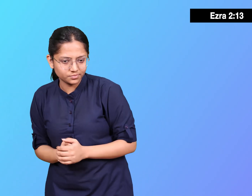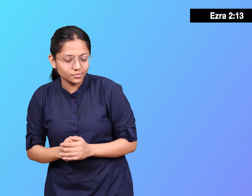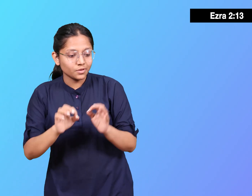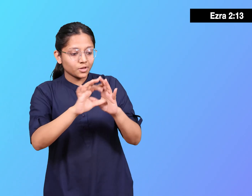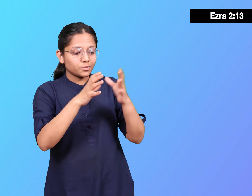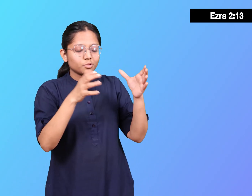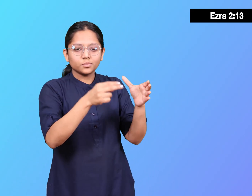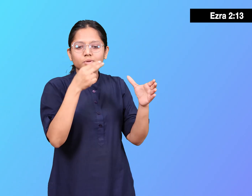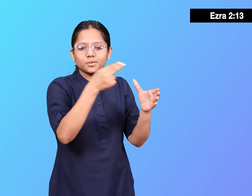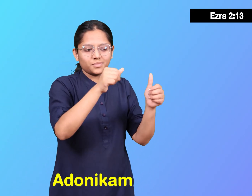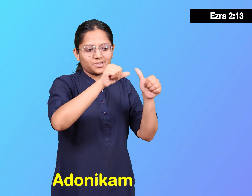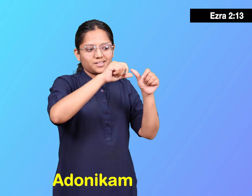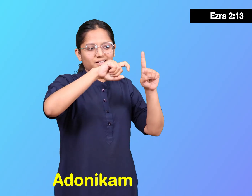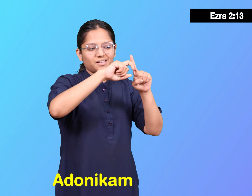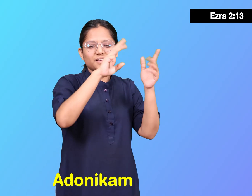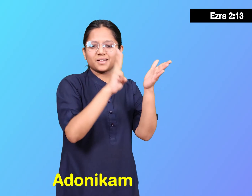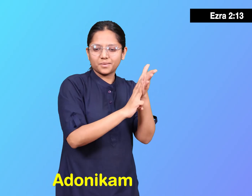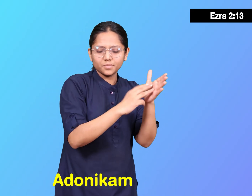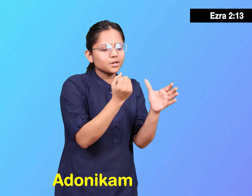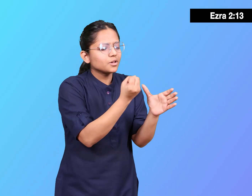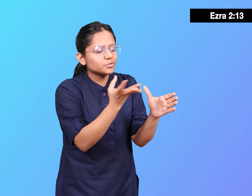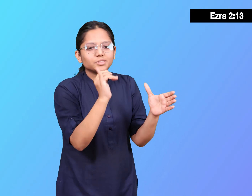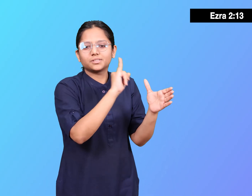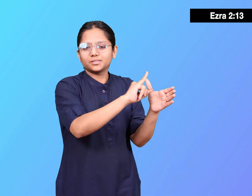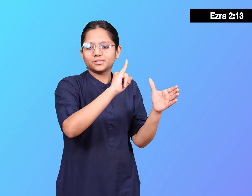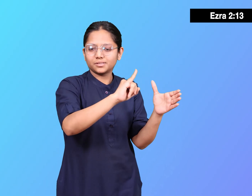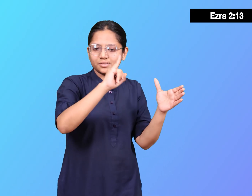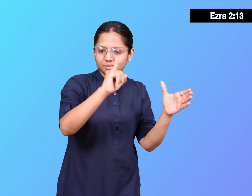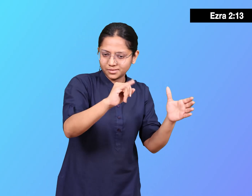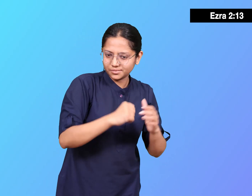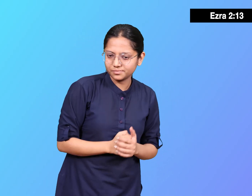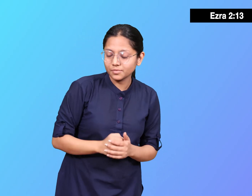the descendants of Adonikam: 666